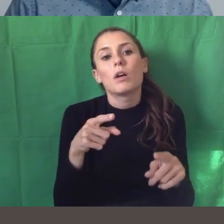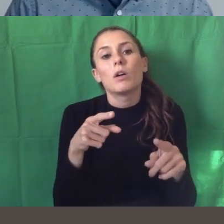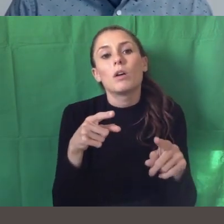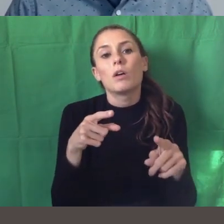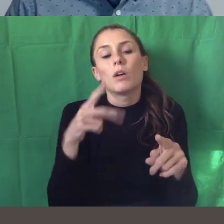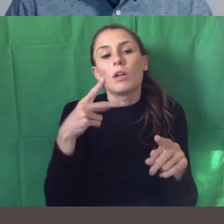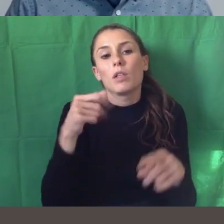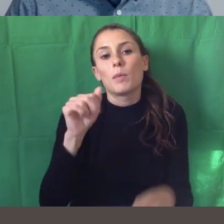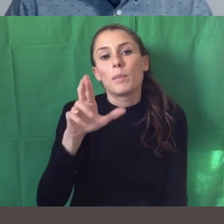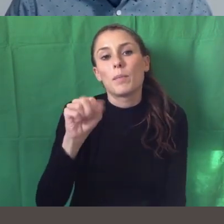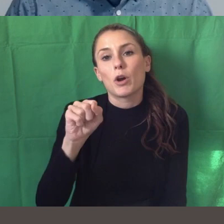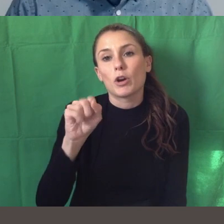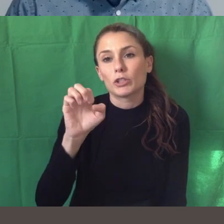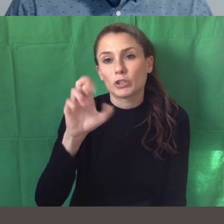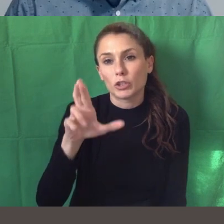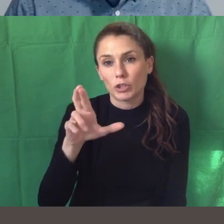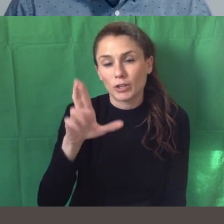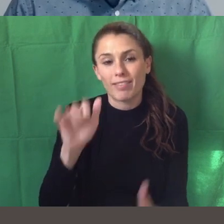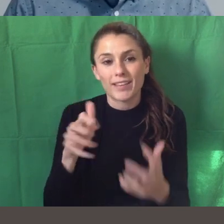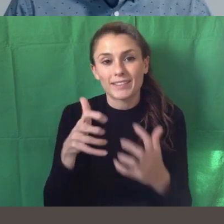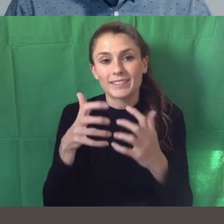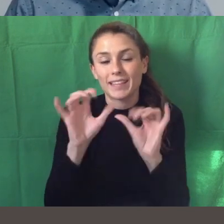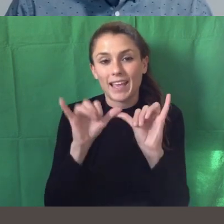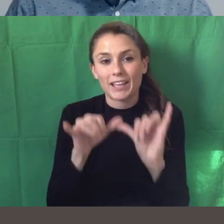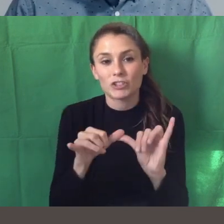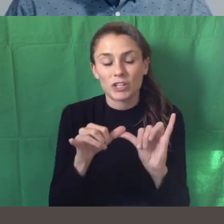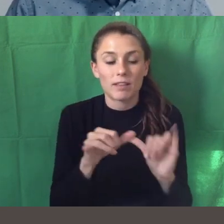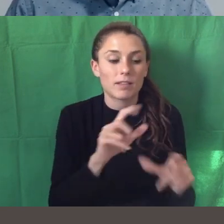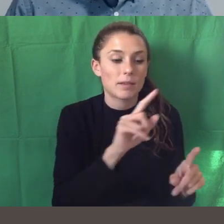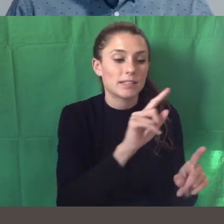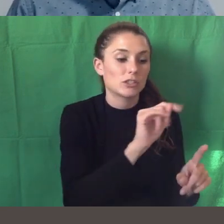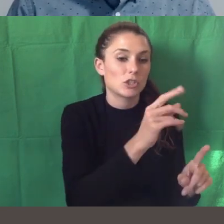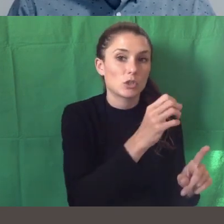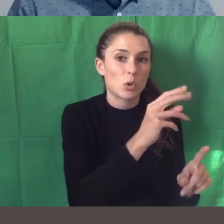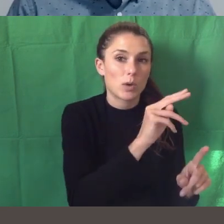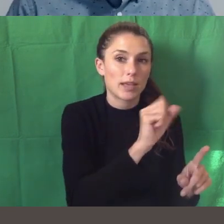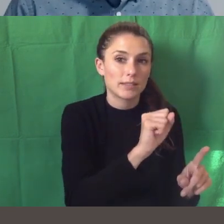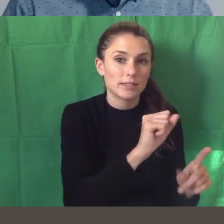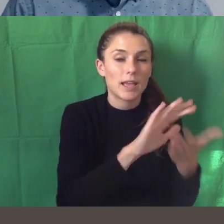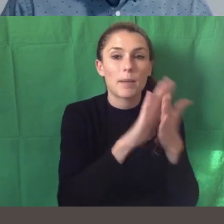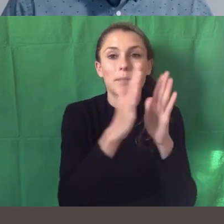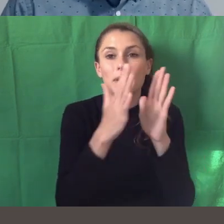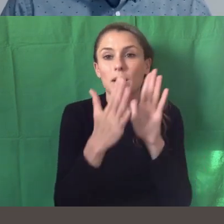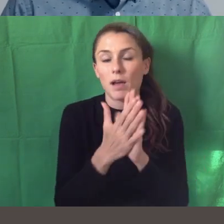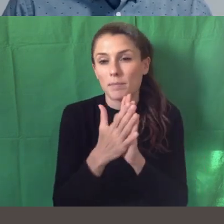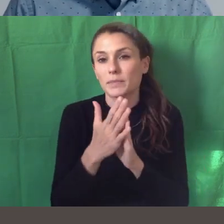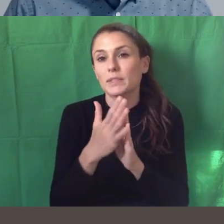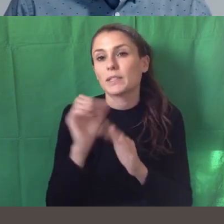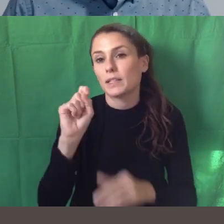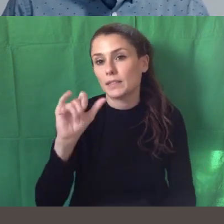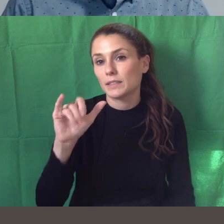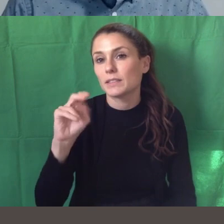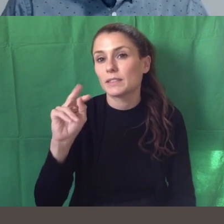The parser is the engine that turns that stream of tokens into a syntax tree.